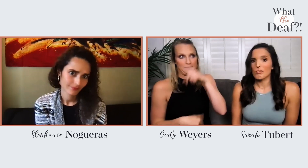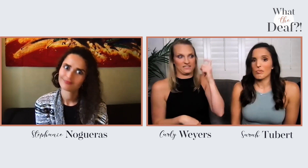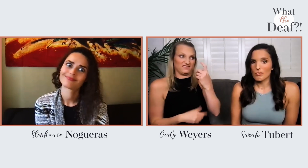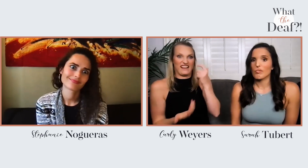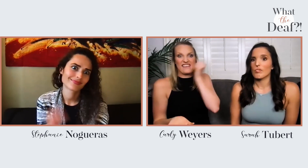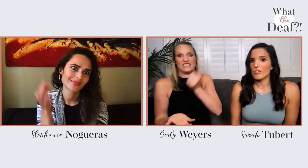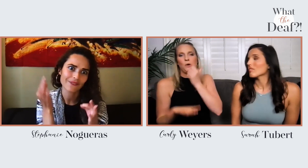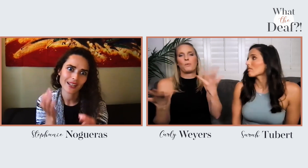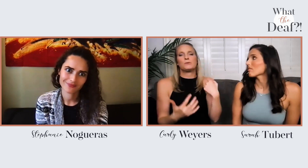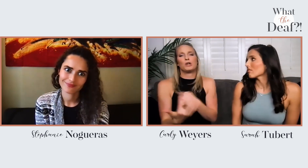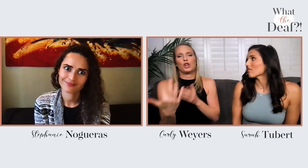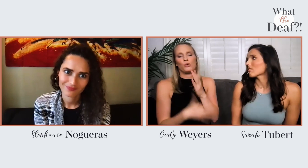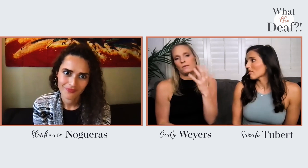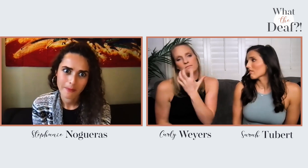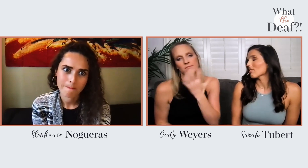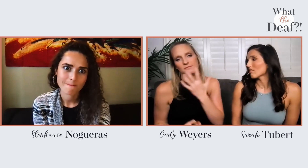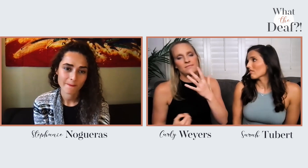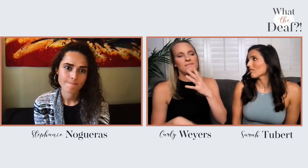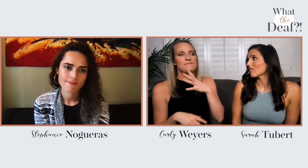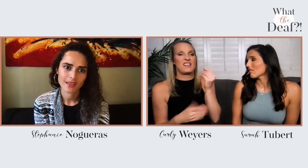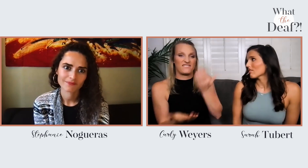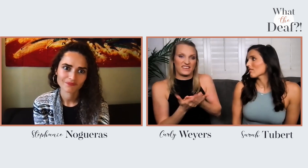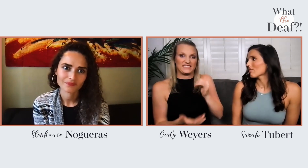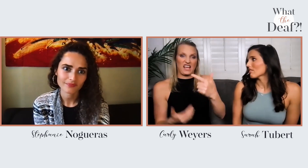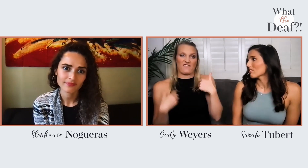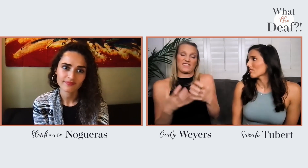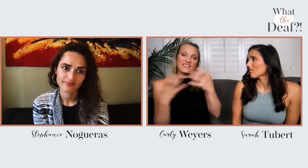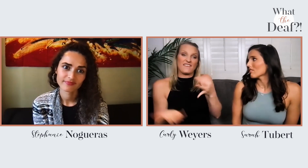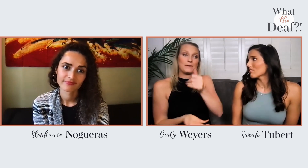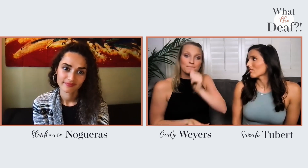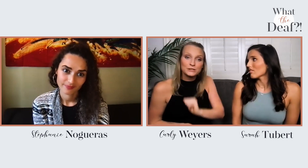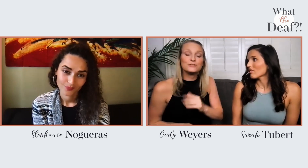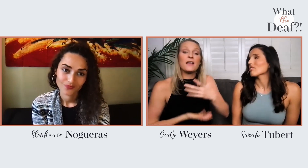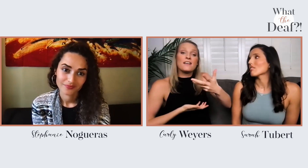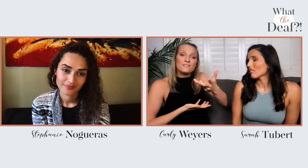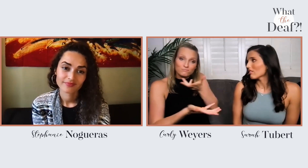because every day, what we go through is a lot, and the fact that you have a lot of patience